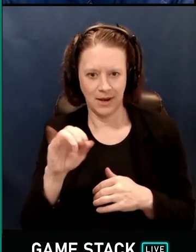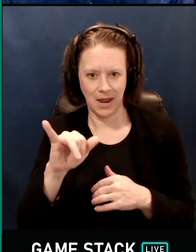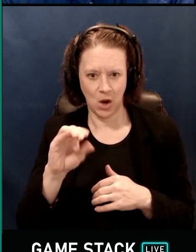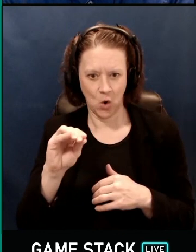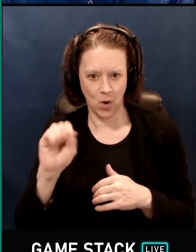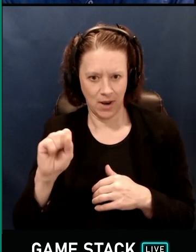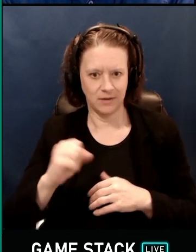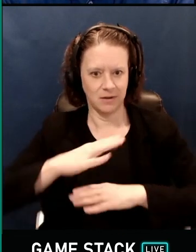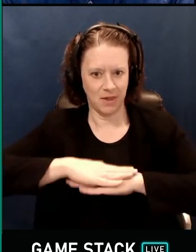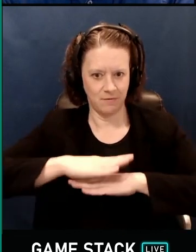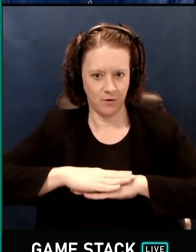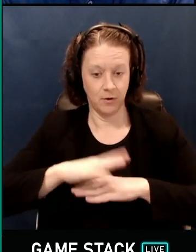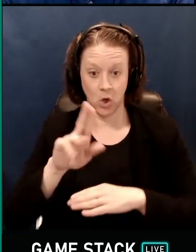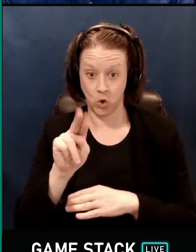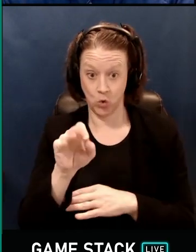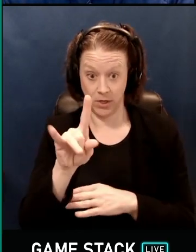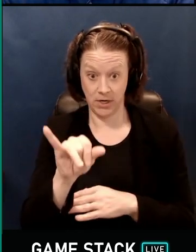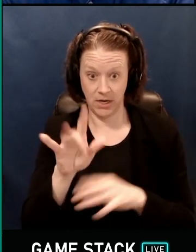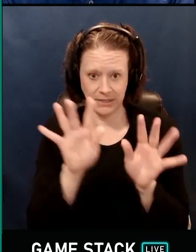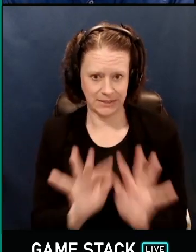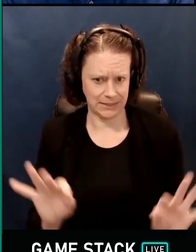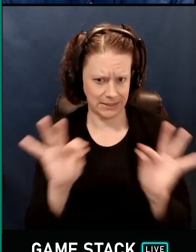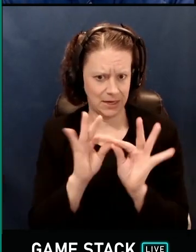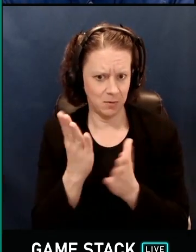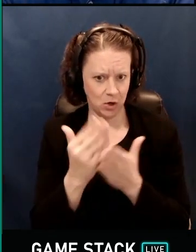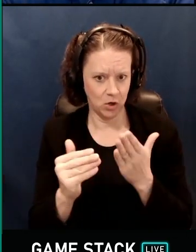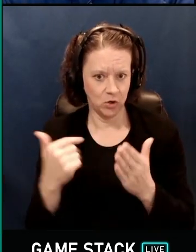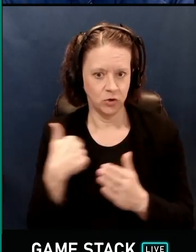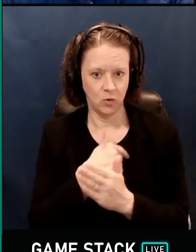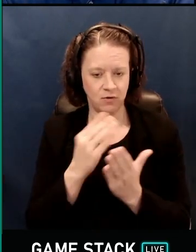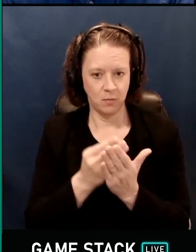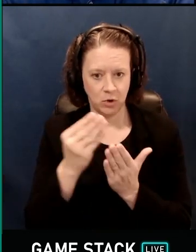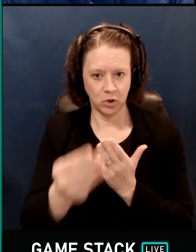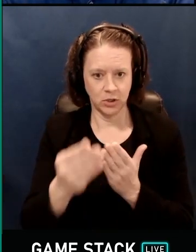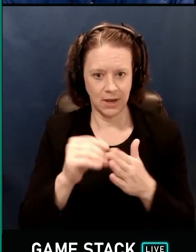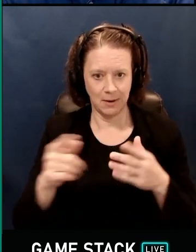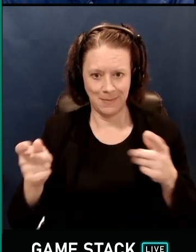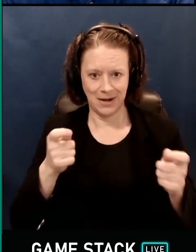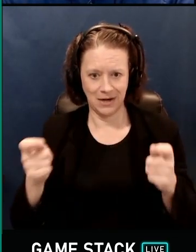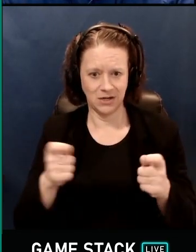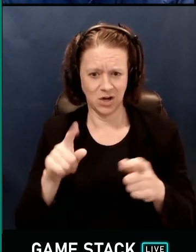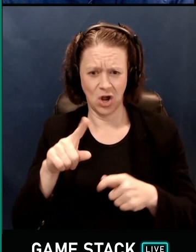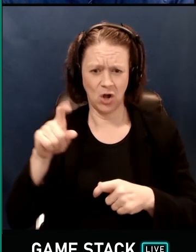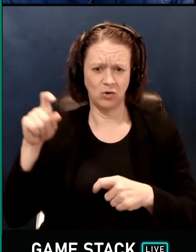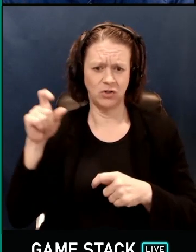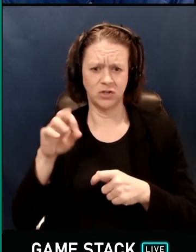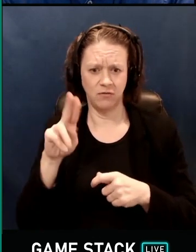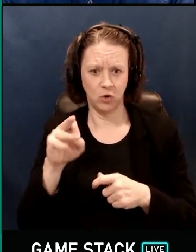therefore we've purchased and managed hundreds of Unity editor licenses.